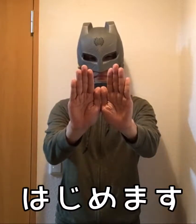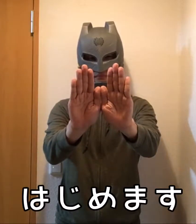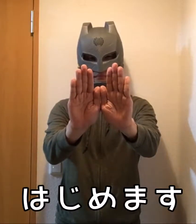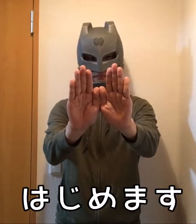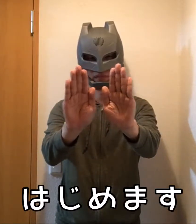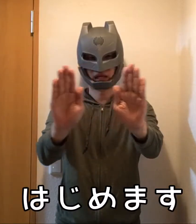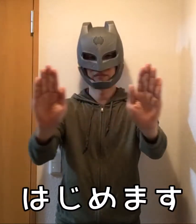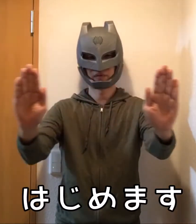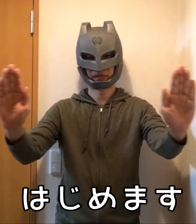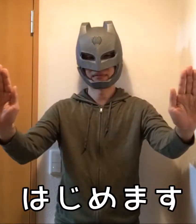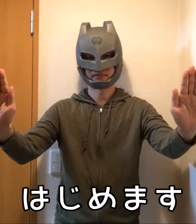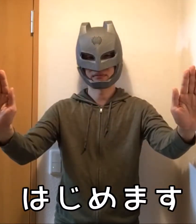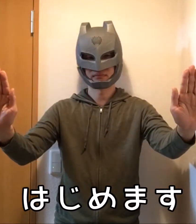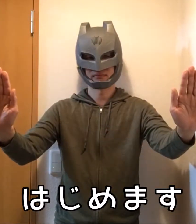Let's start